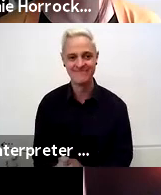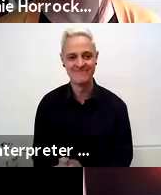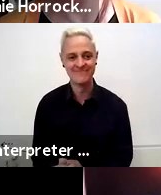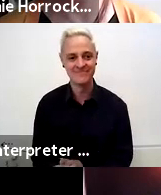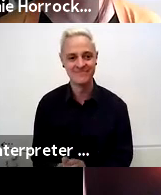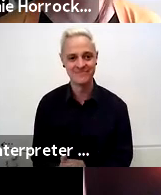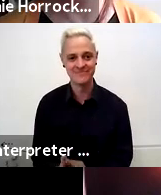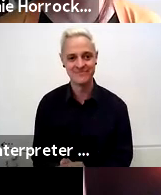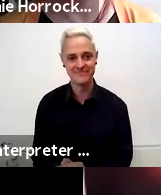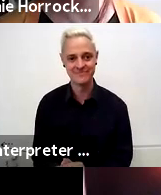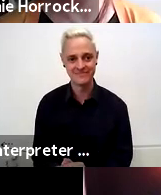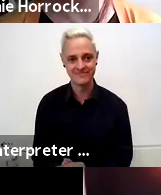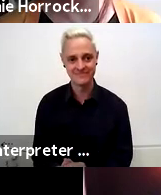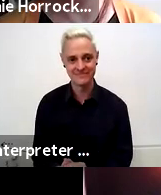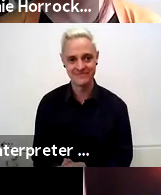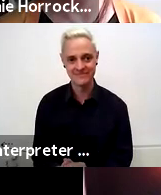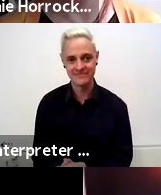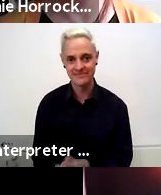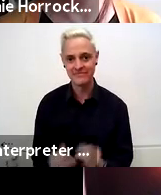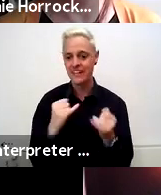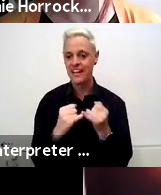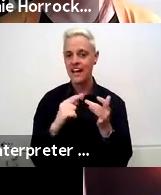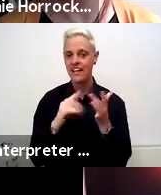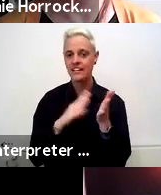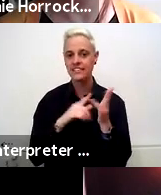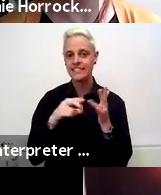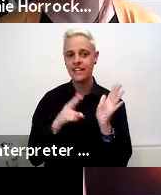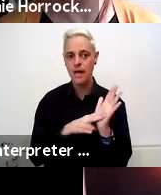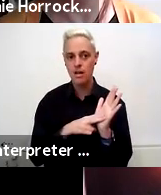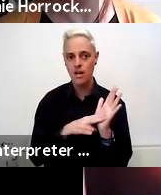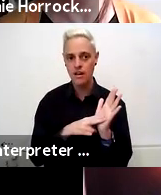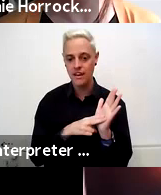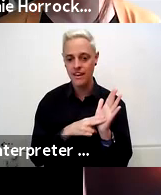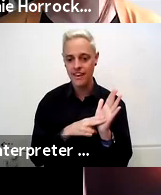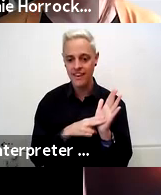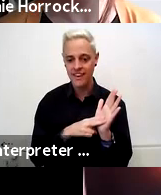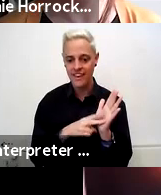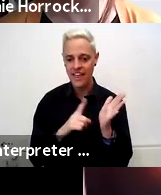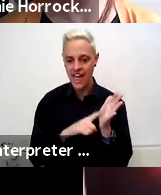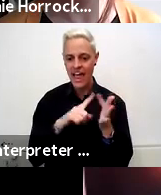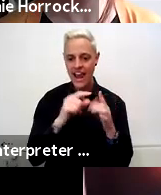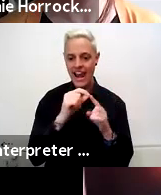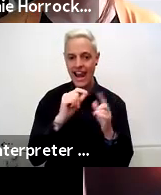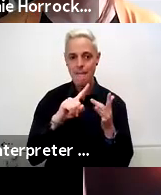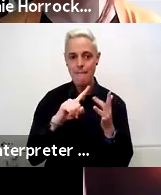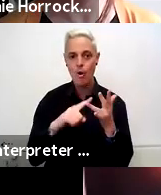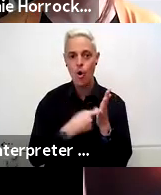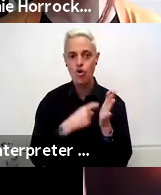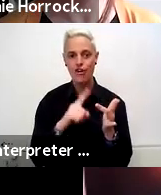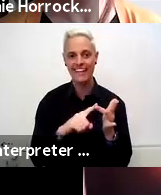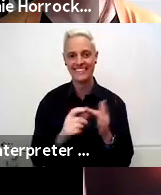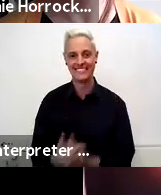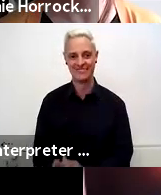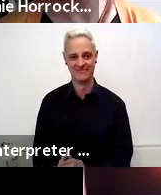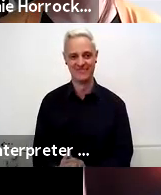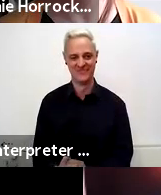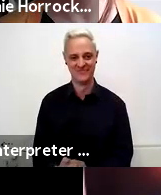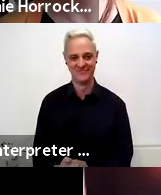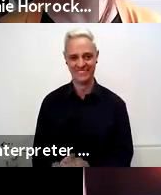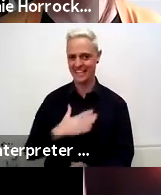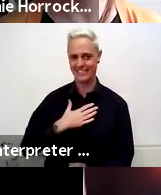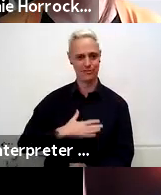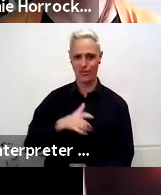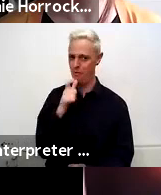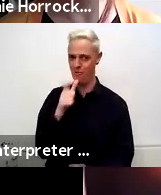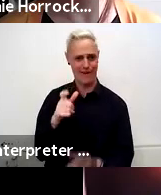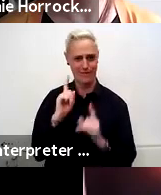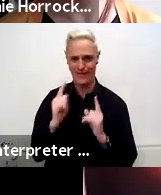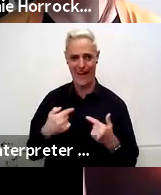and Simon. Mm.